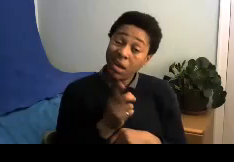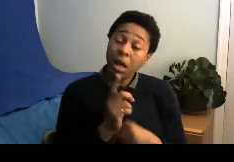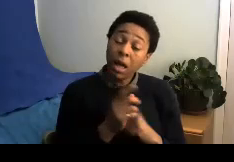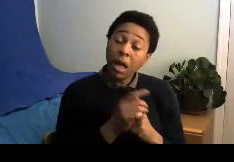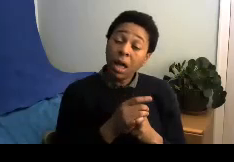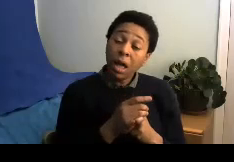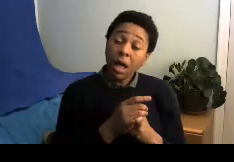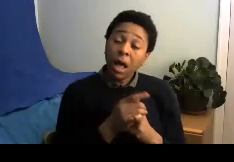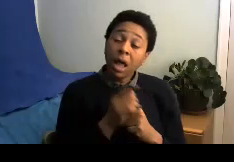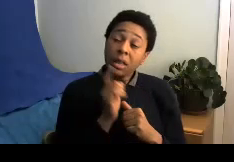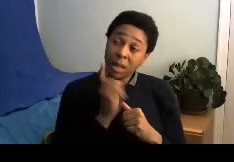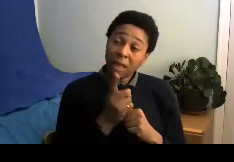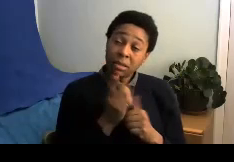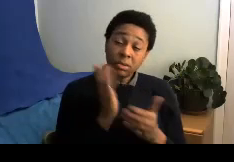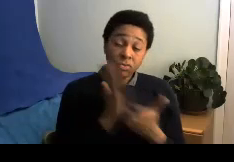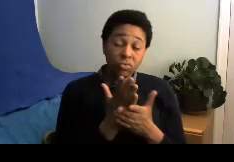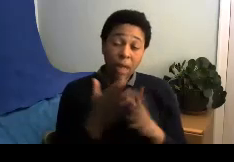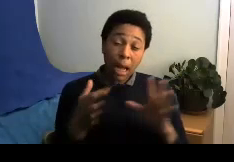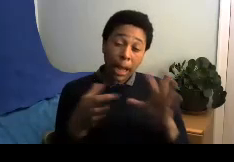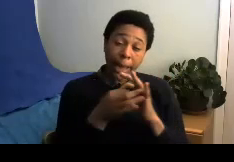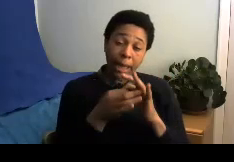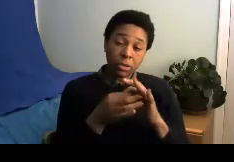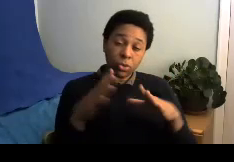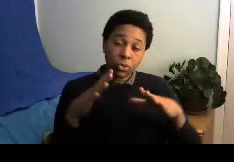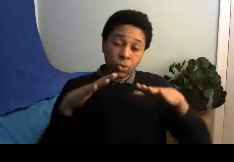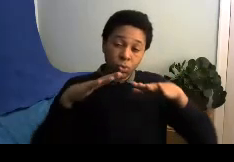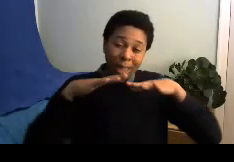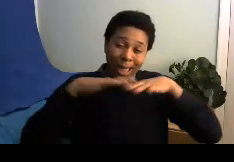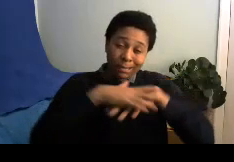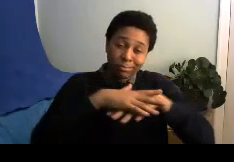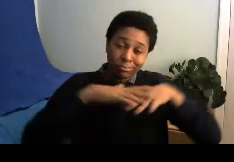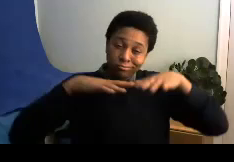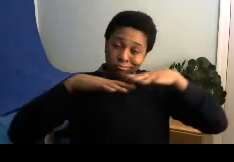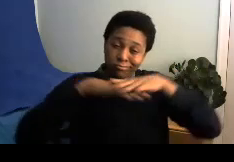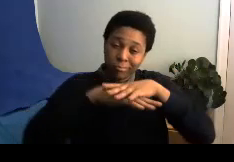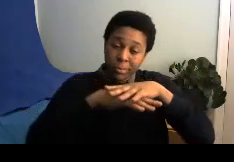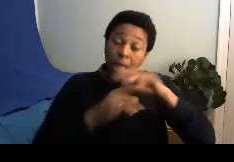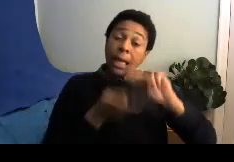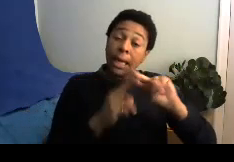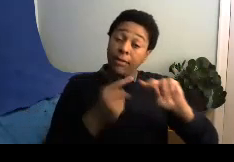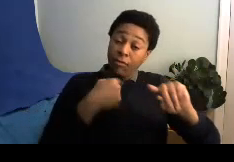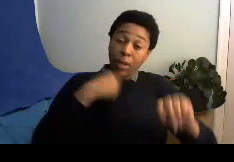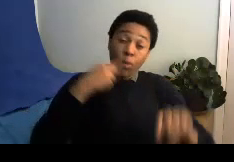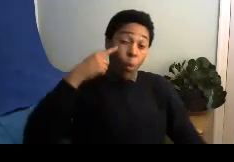intersectionality. If I was, if I was white, I wouldn't